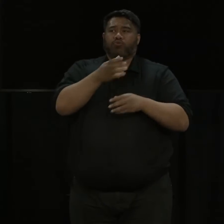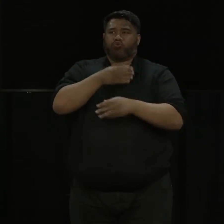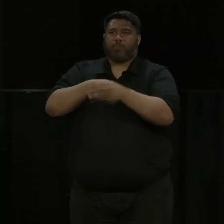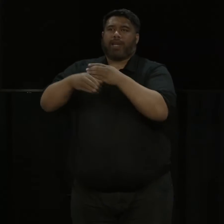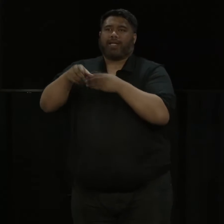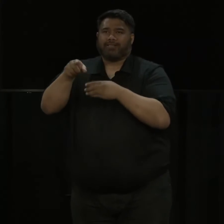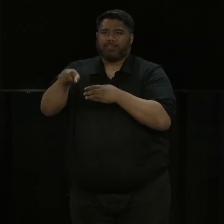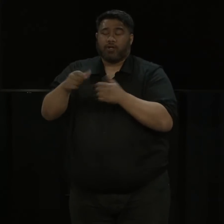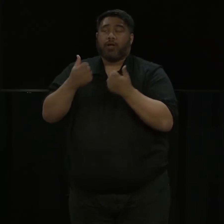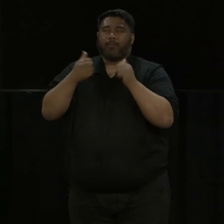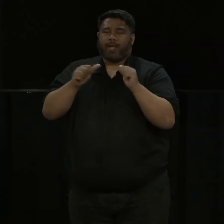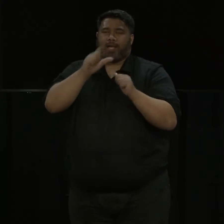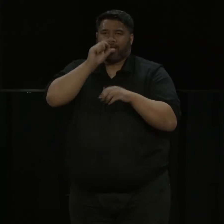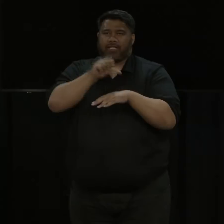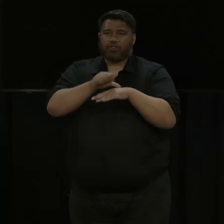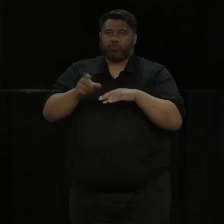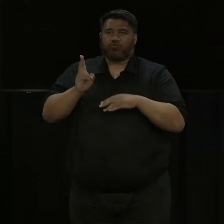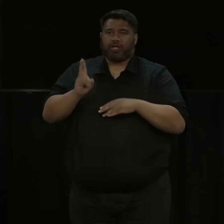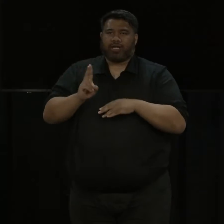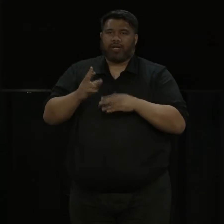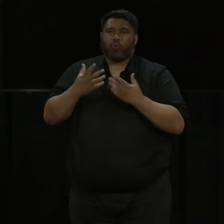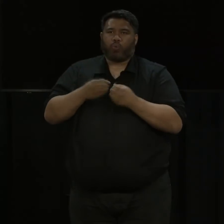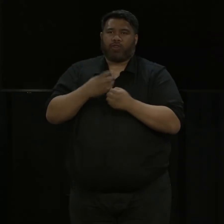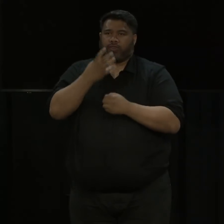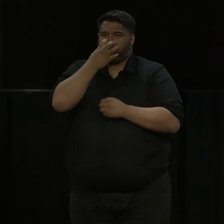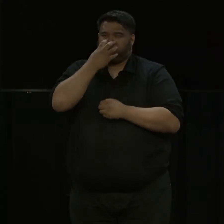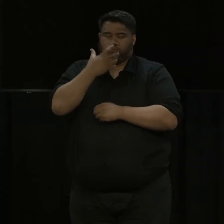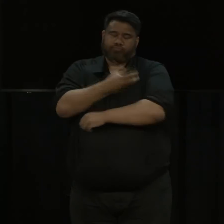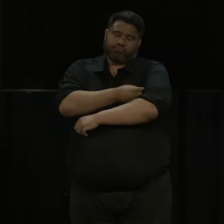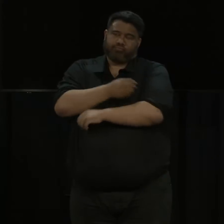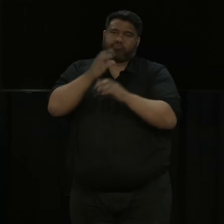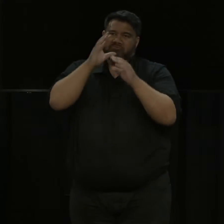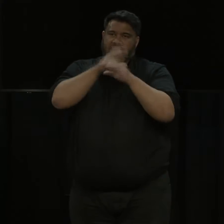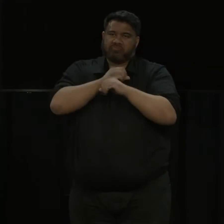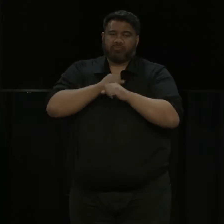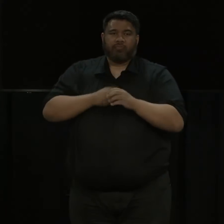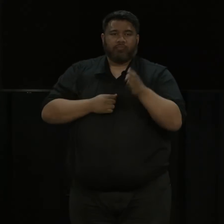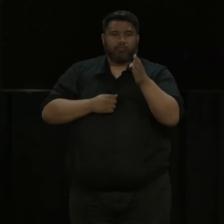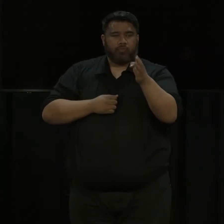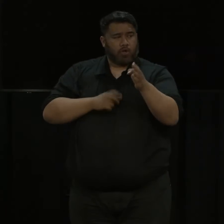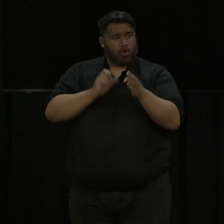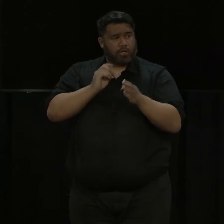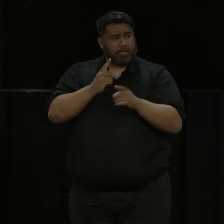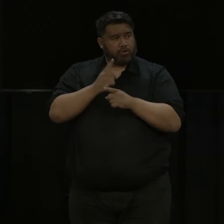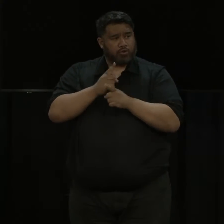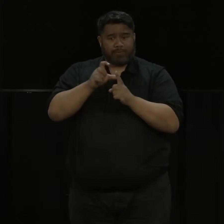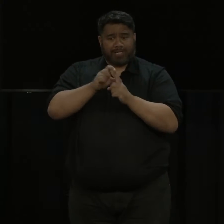But now they have an arrangement in place were a locum is able to come and they